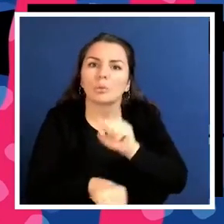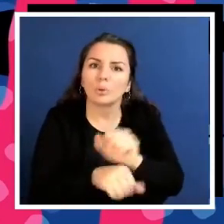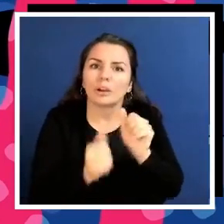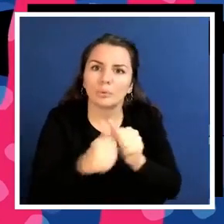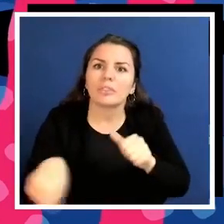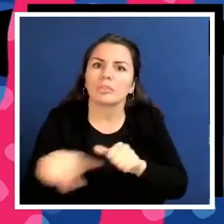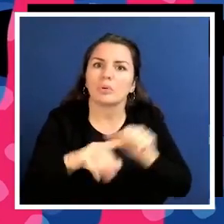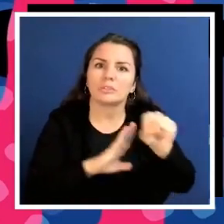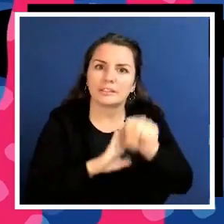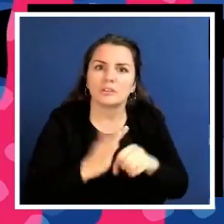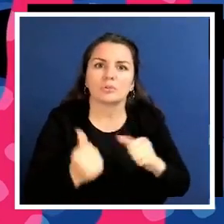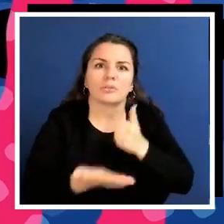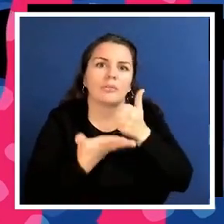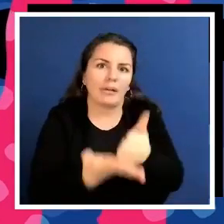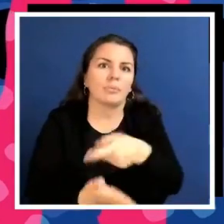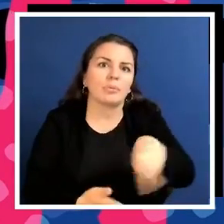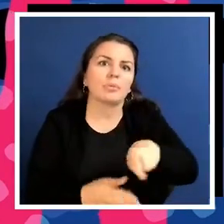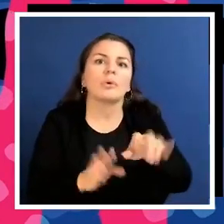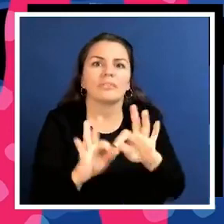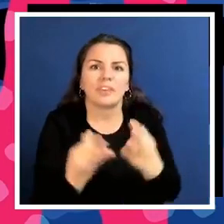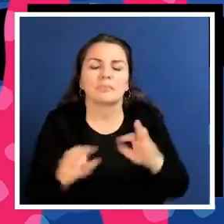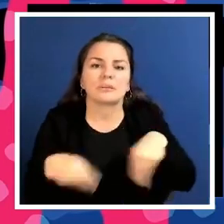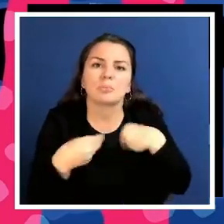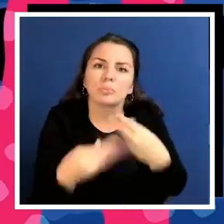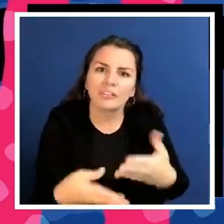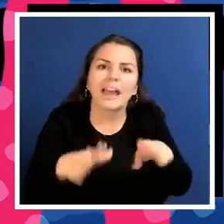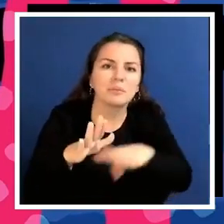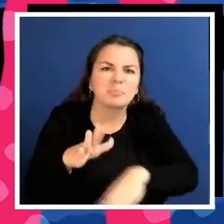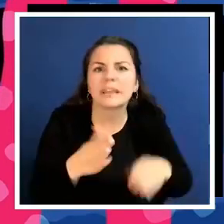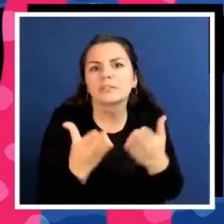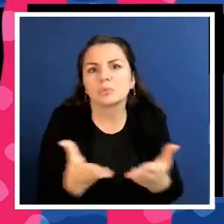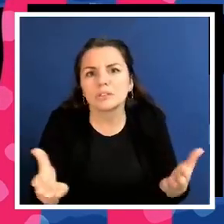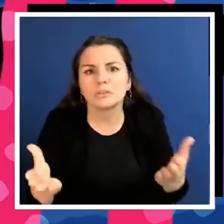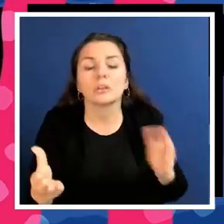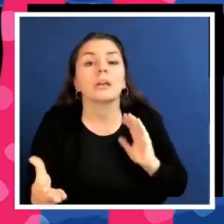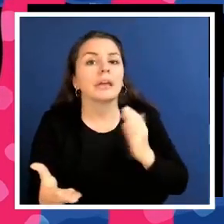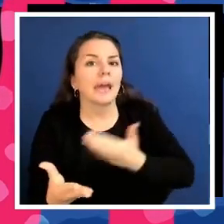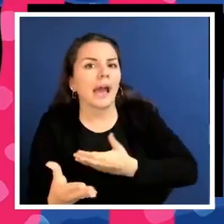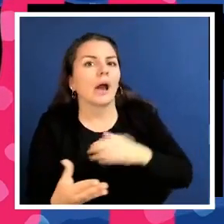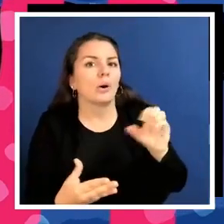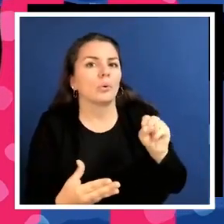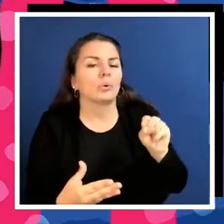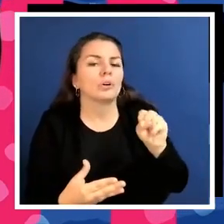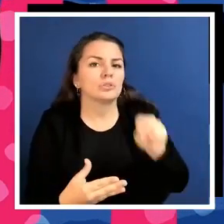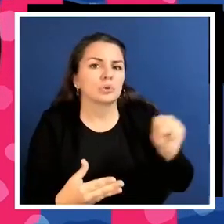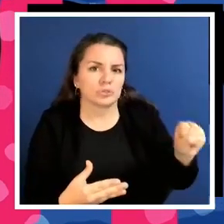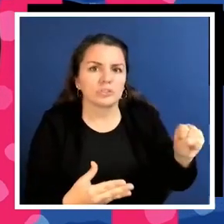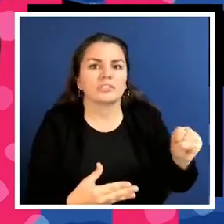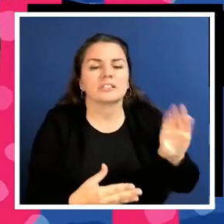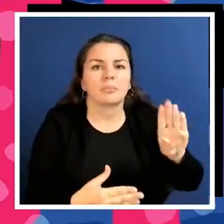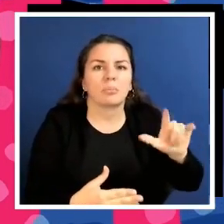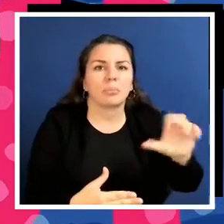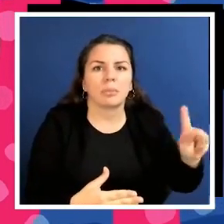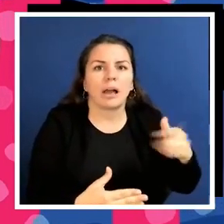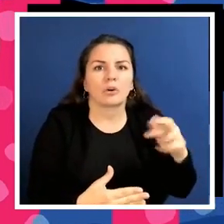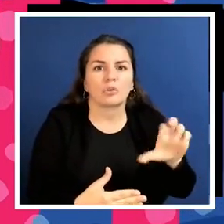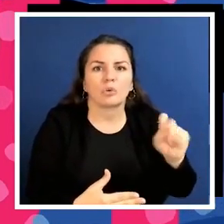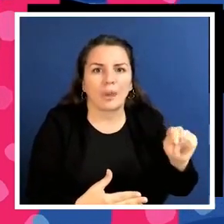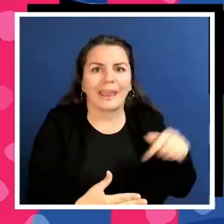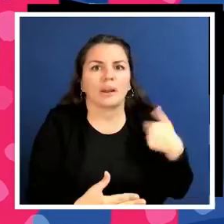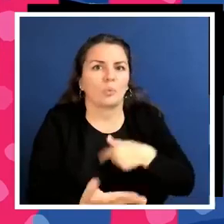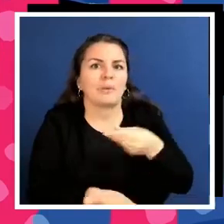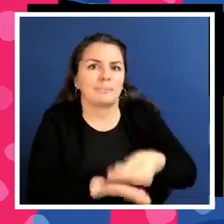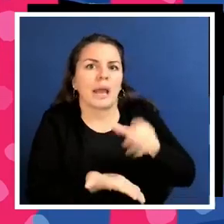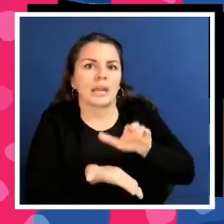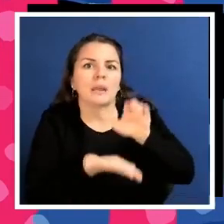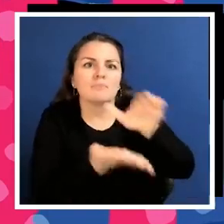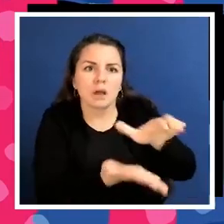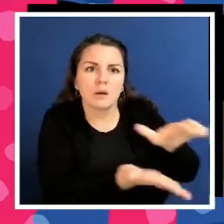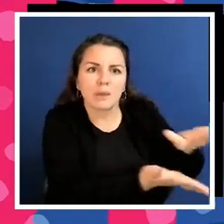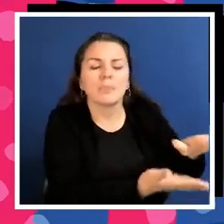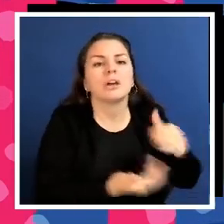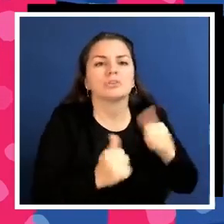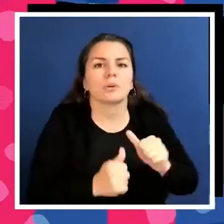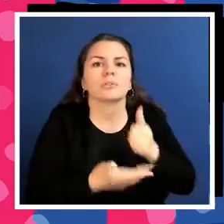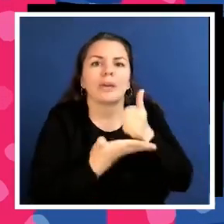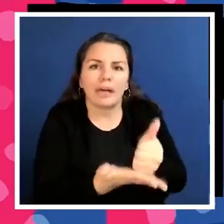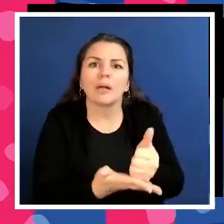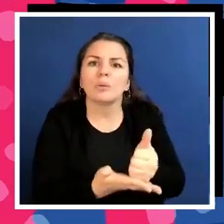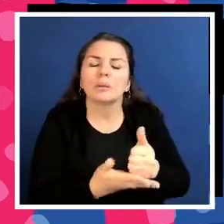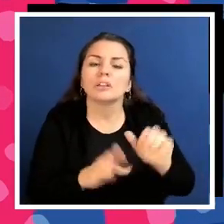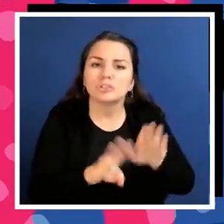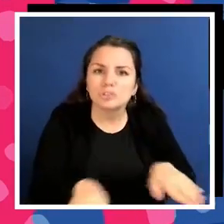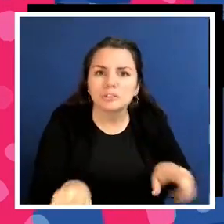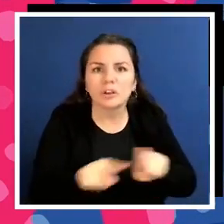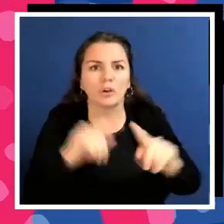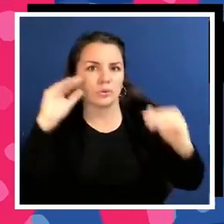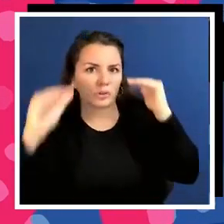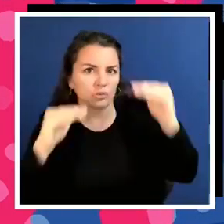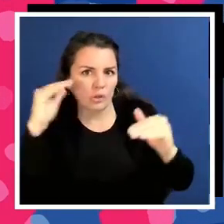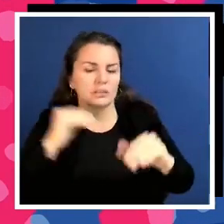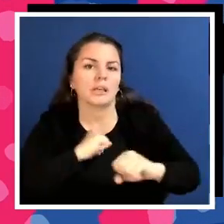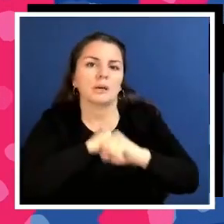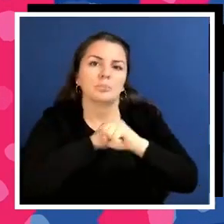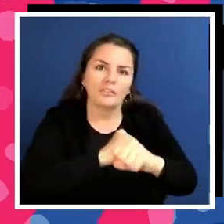LEAD THE WAY.